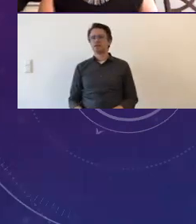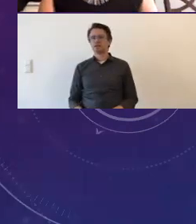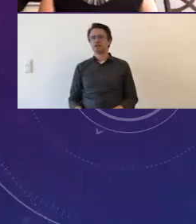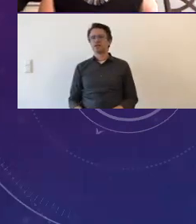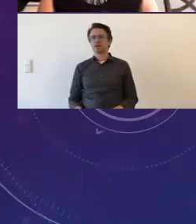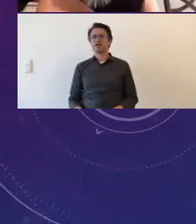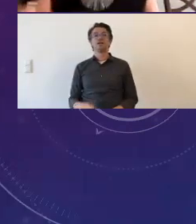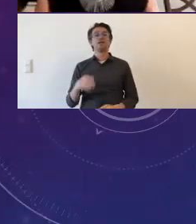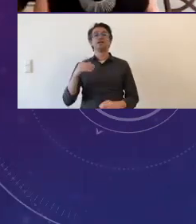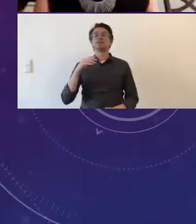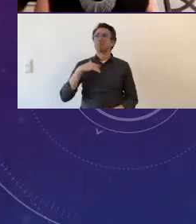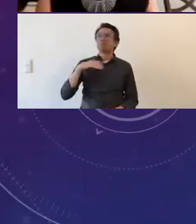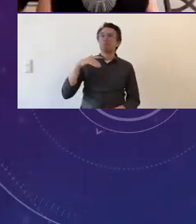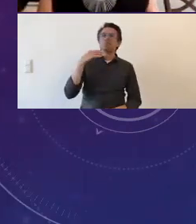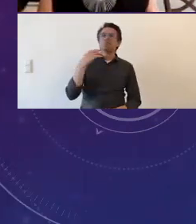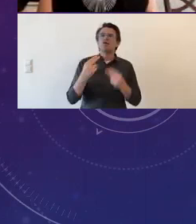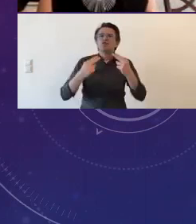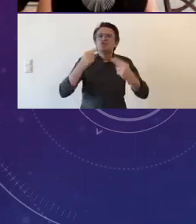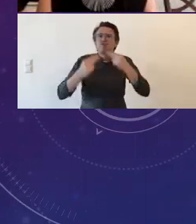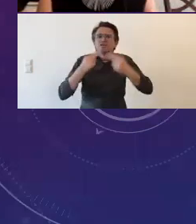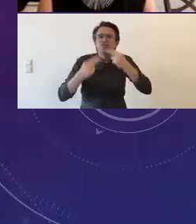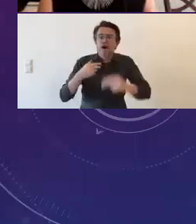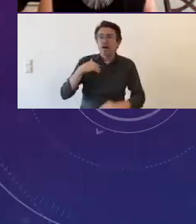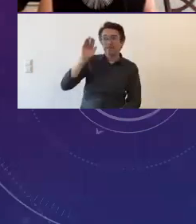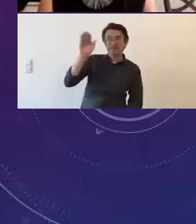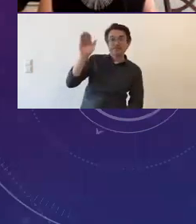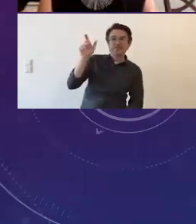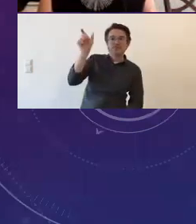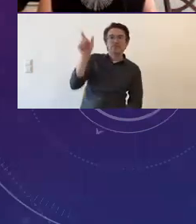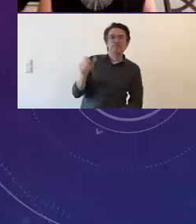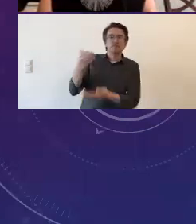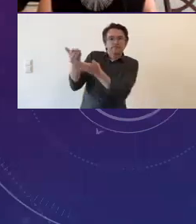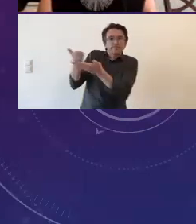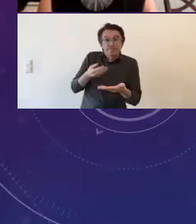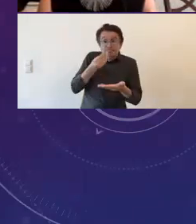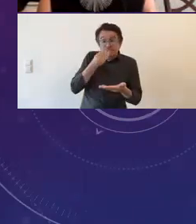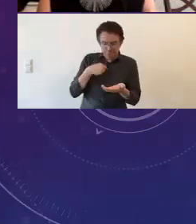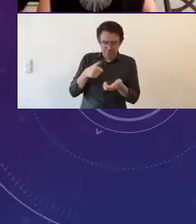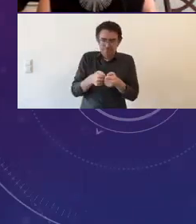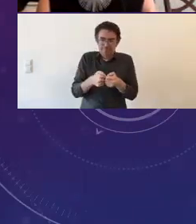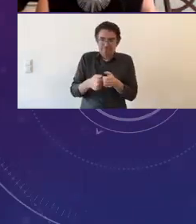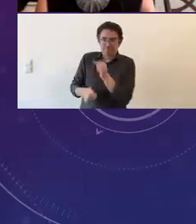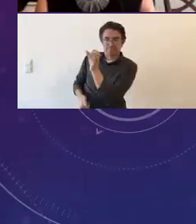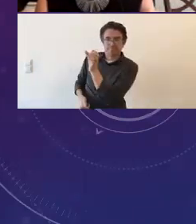this app is free and it doesn't have to be only if you are in the United States